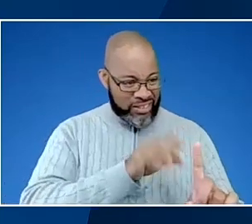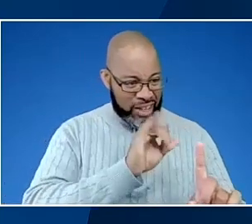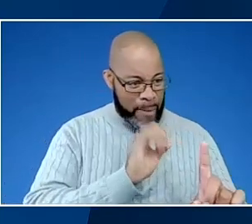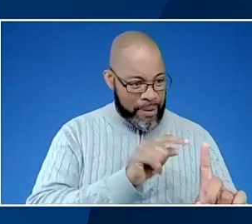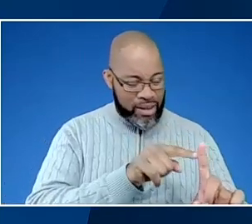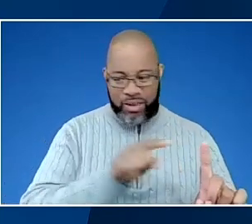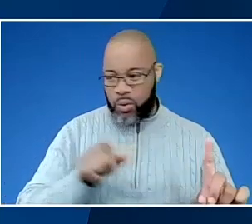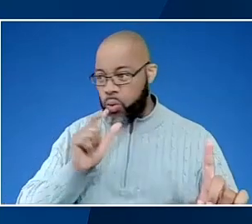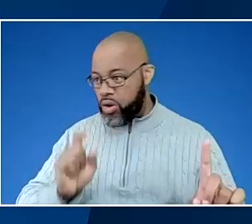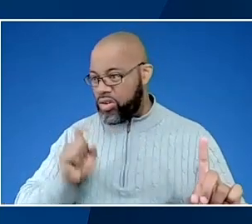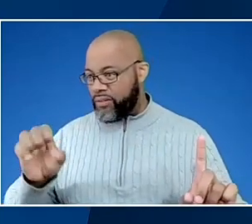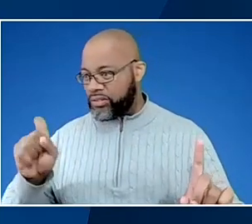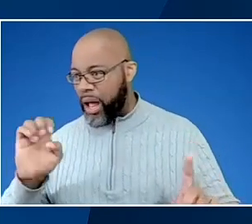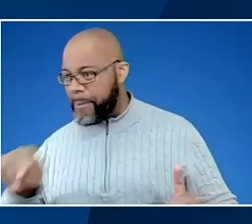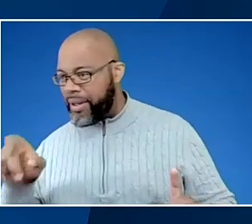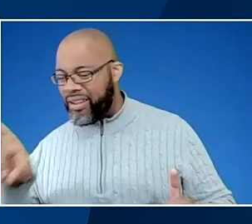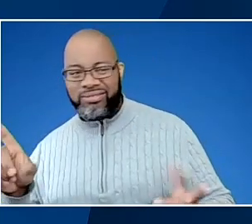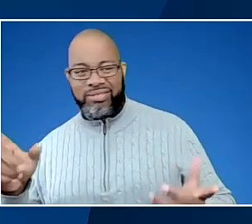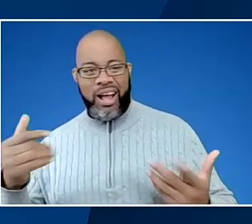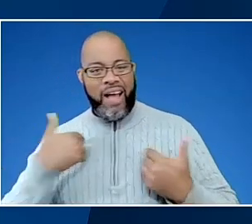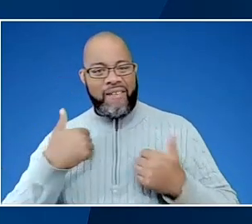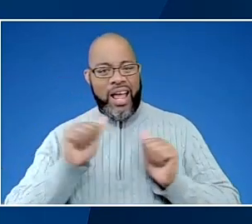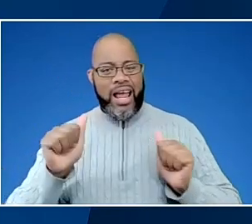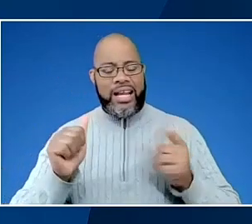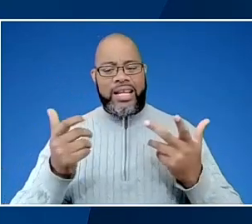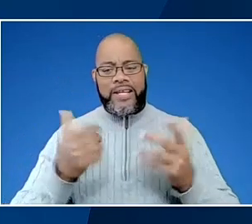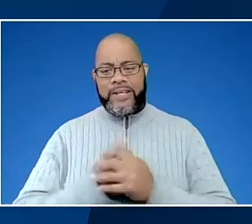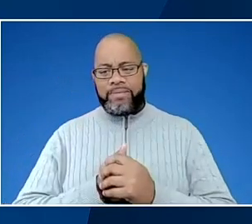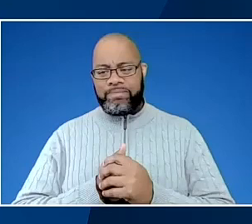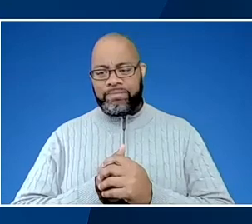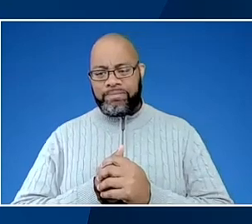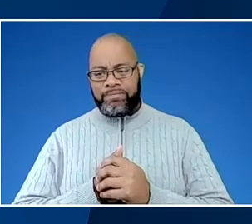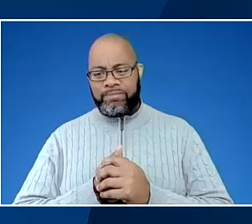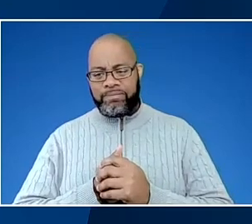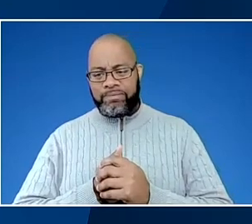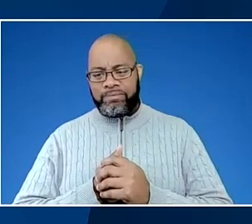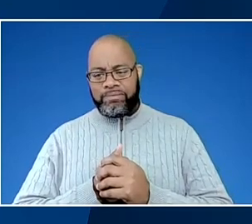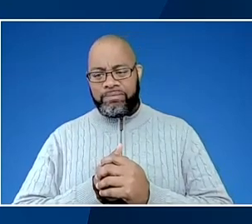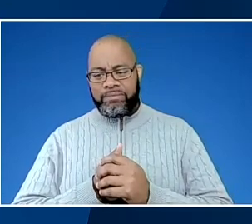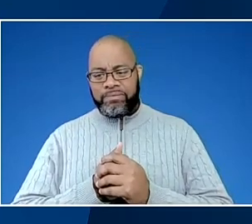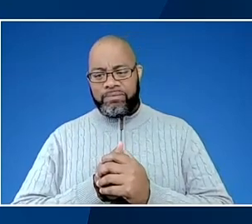our program, has there been any redress or